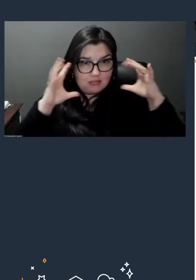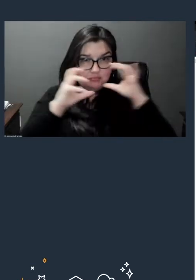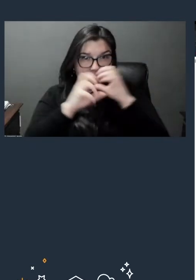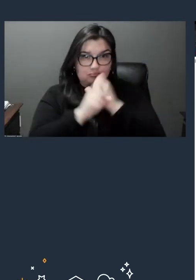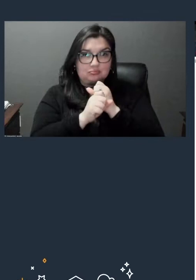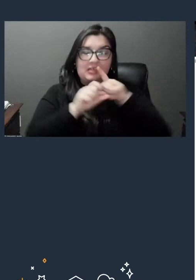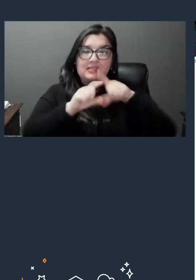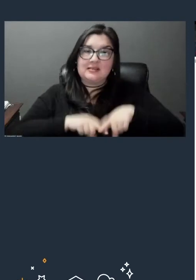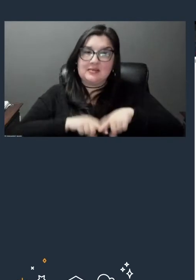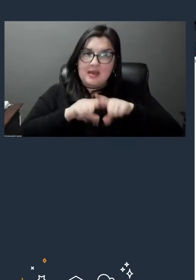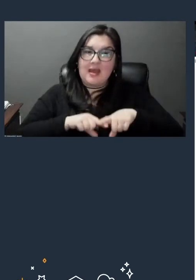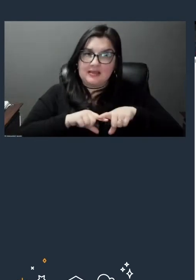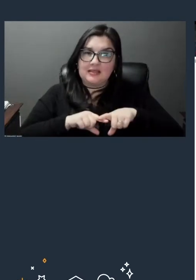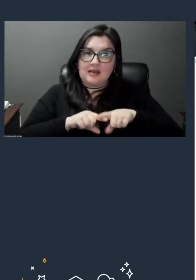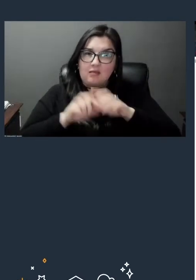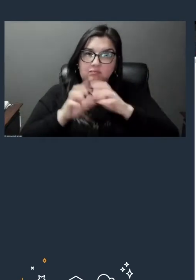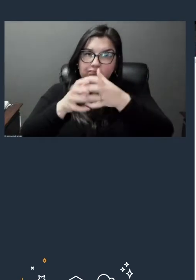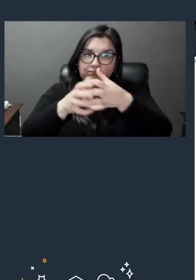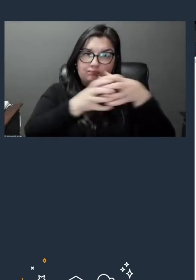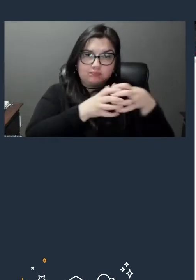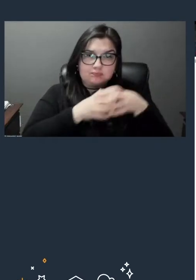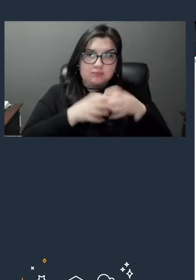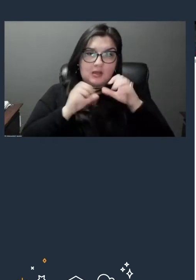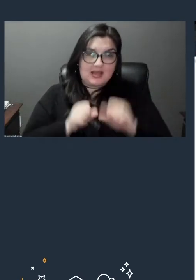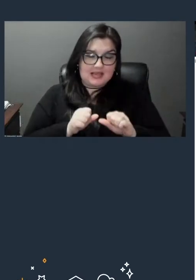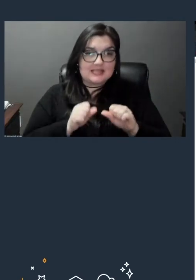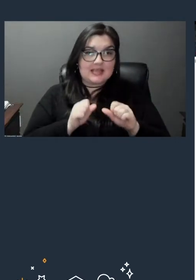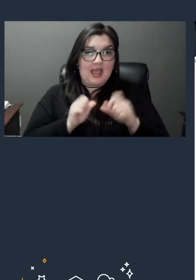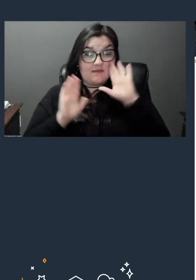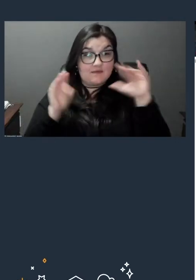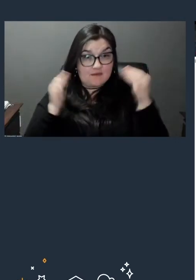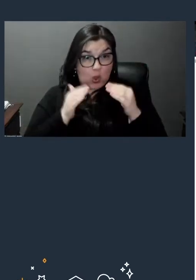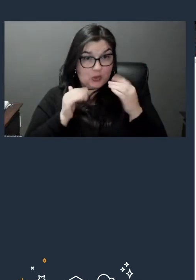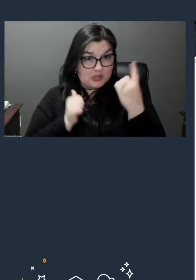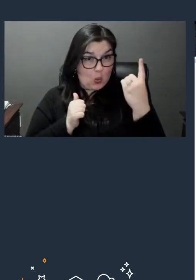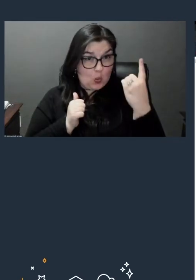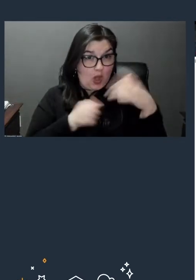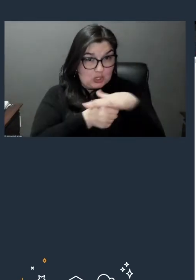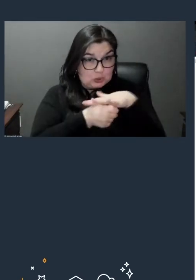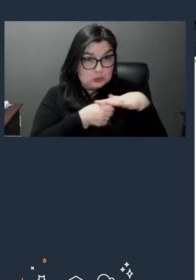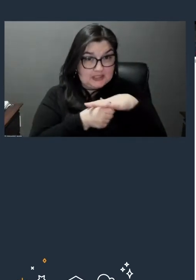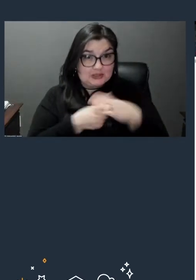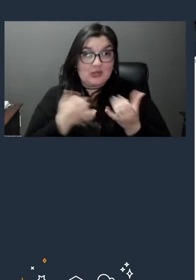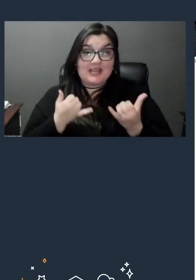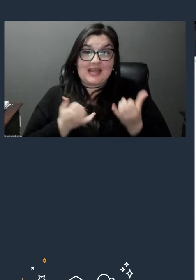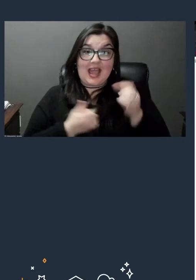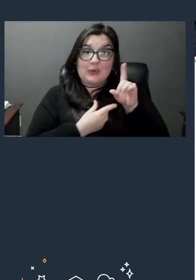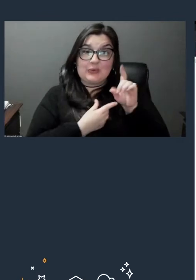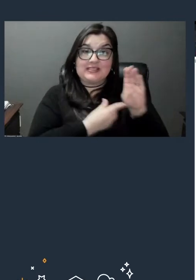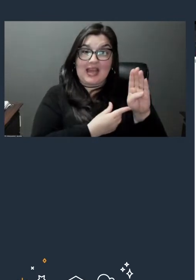For example, here I can focus on one region and now my dashboard update to reflect metrics